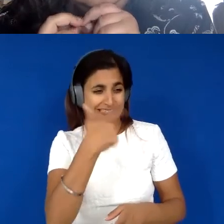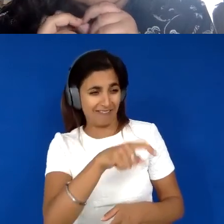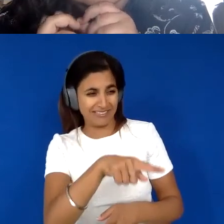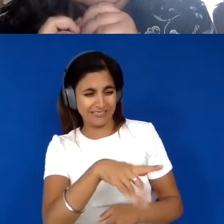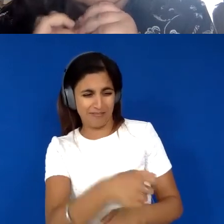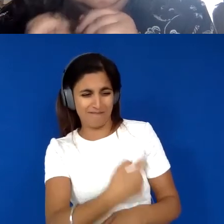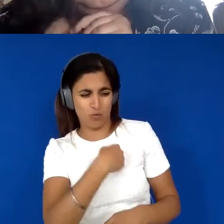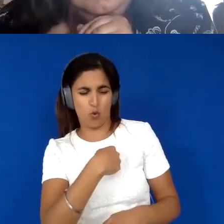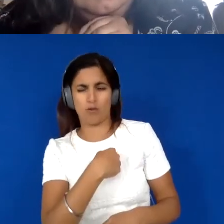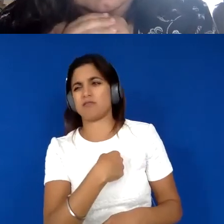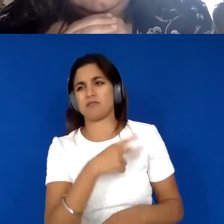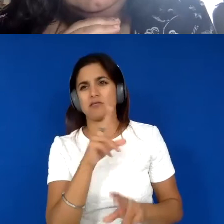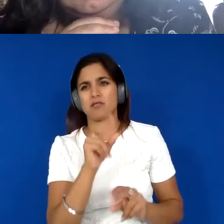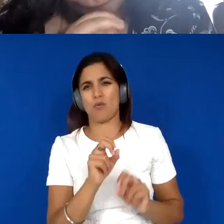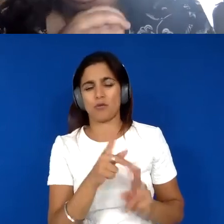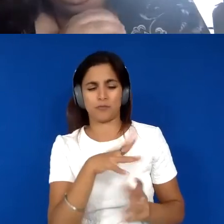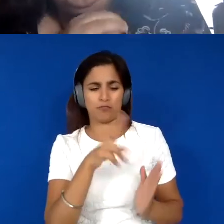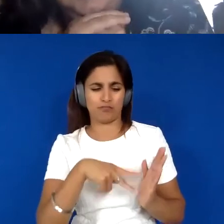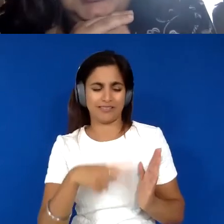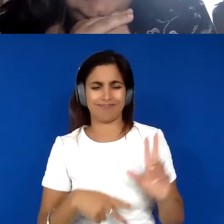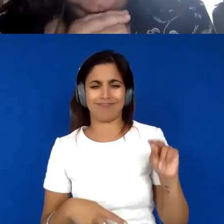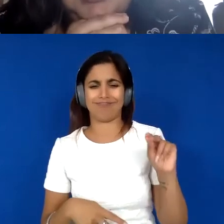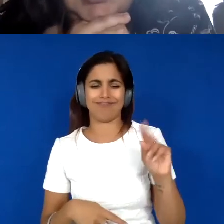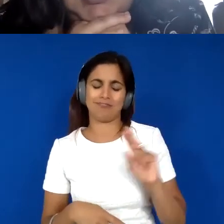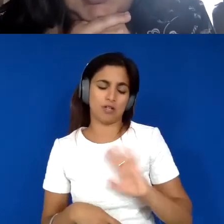is gonna sit down and read this Snopes article you know she doesn't care you